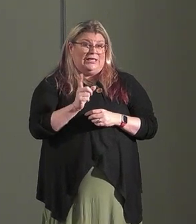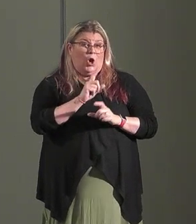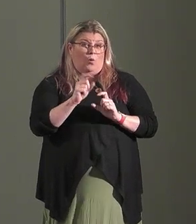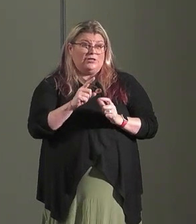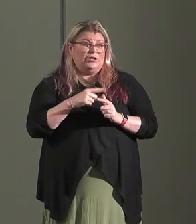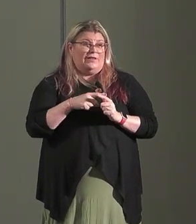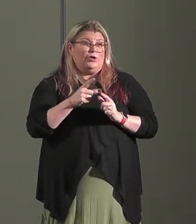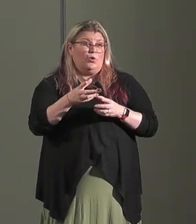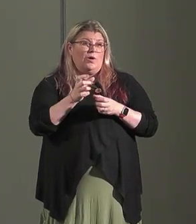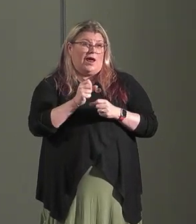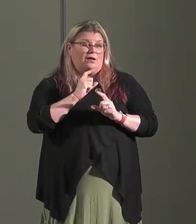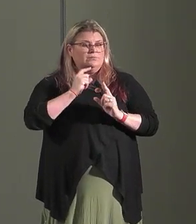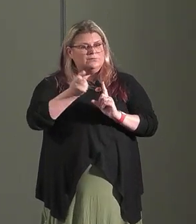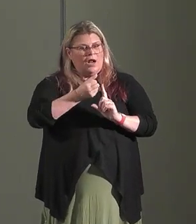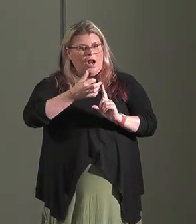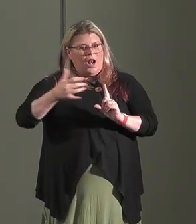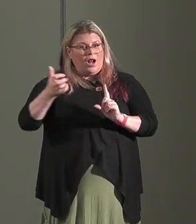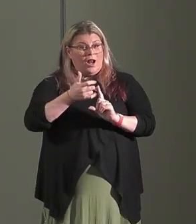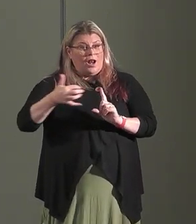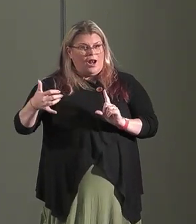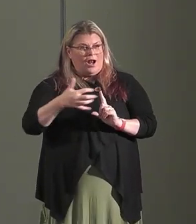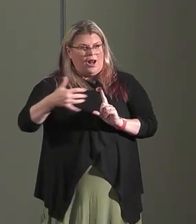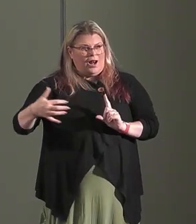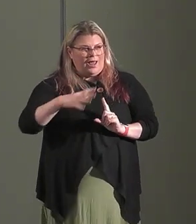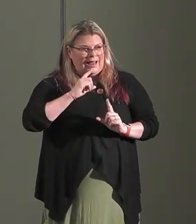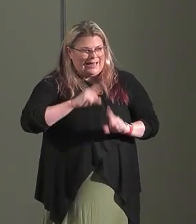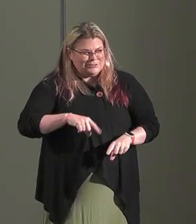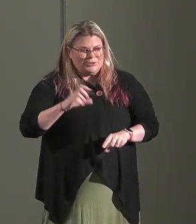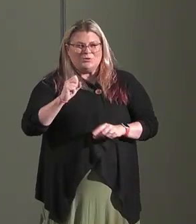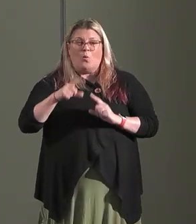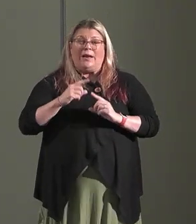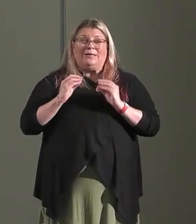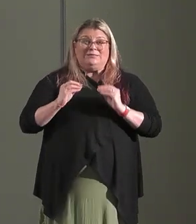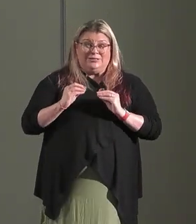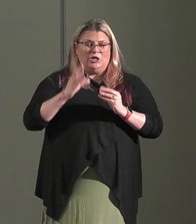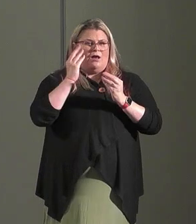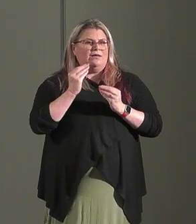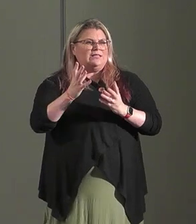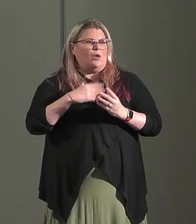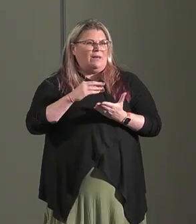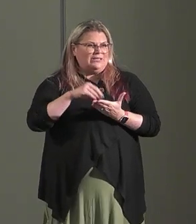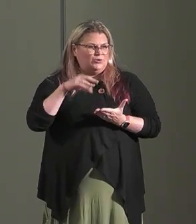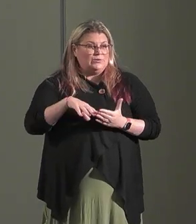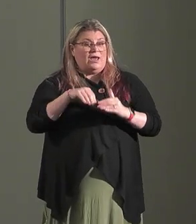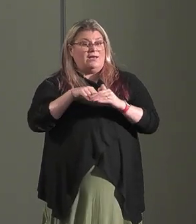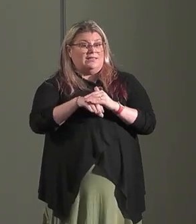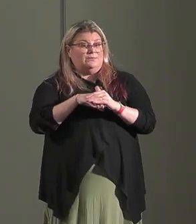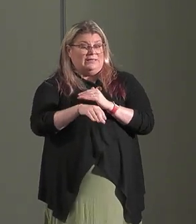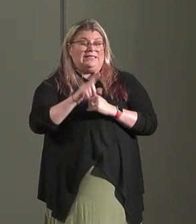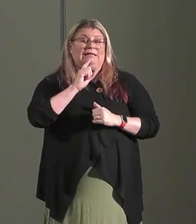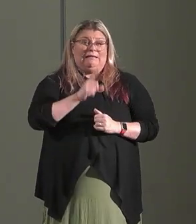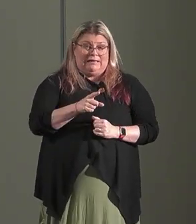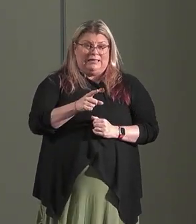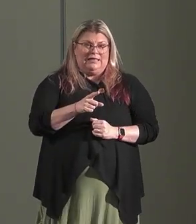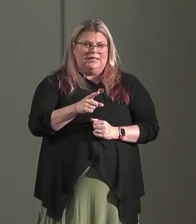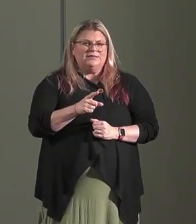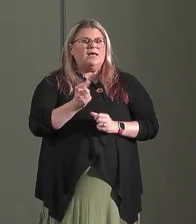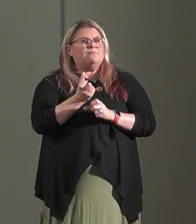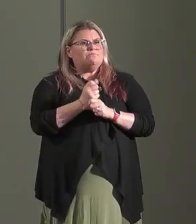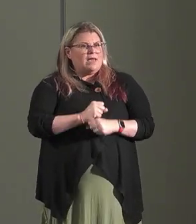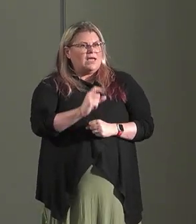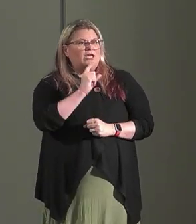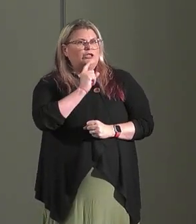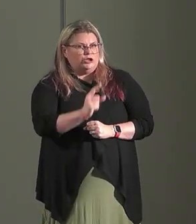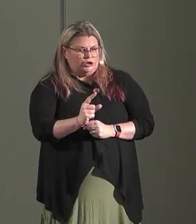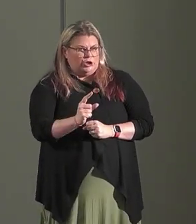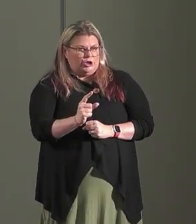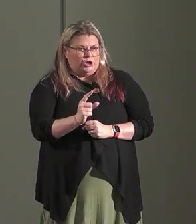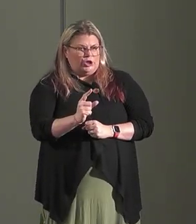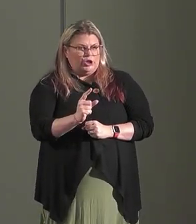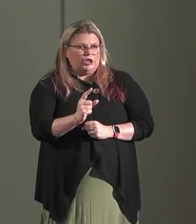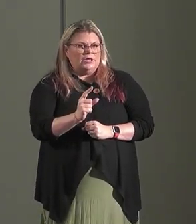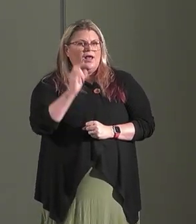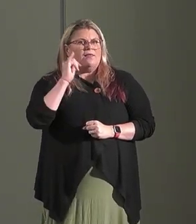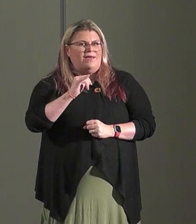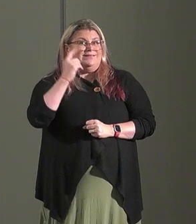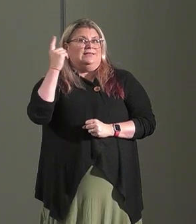So you know I'm teaching I tell my students, you know, accessibility is insuring that something is,